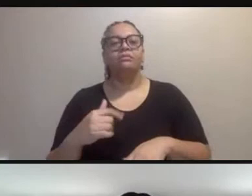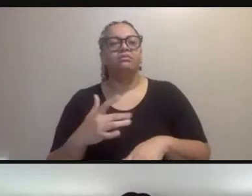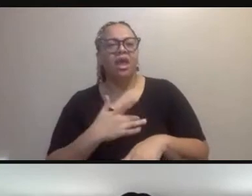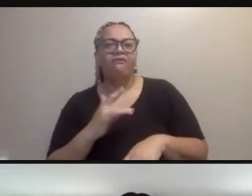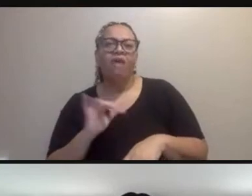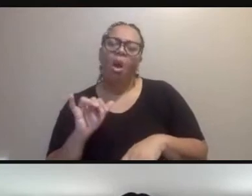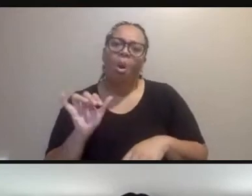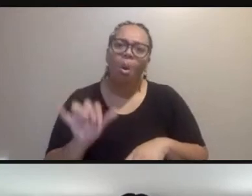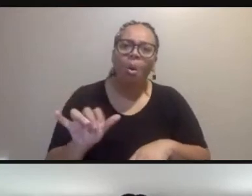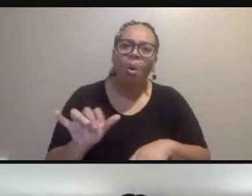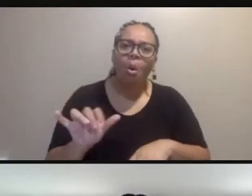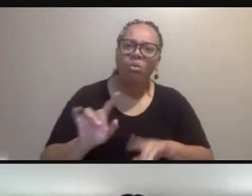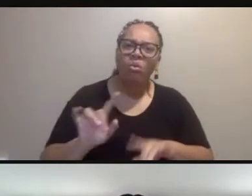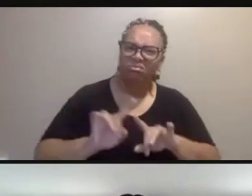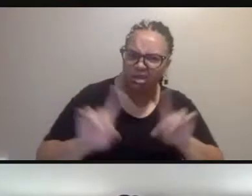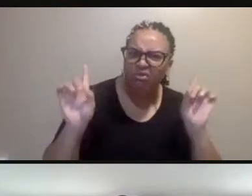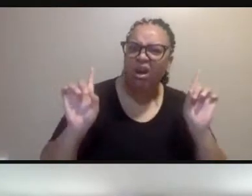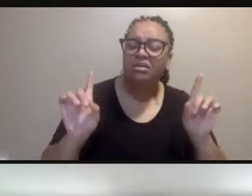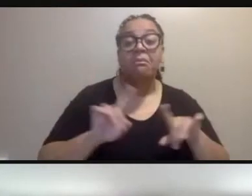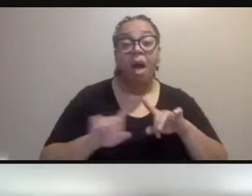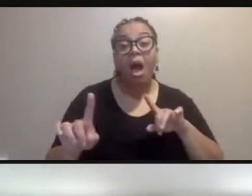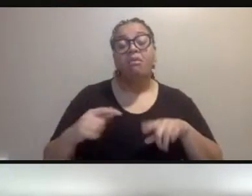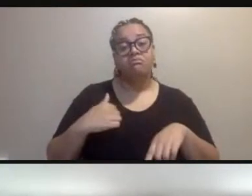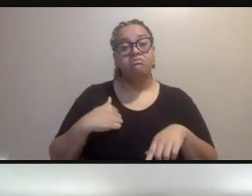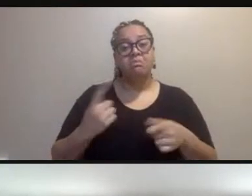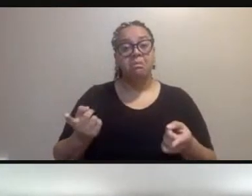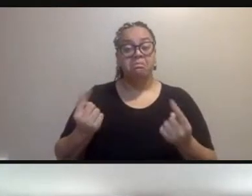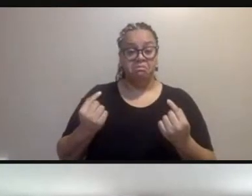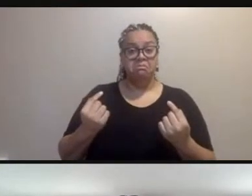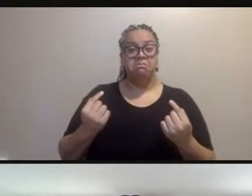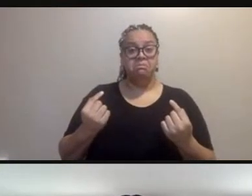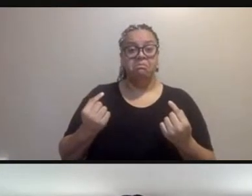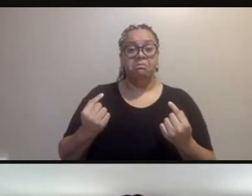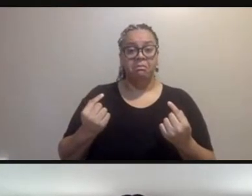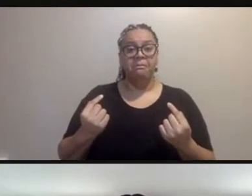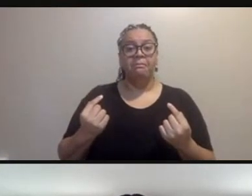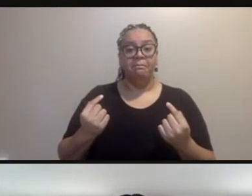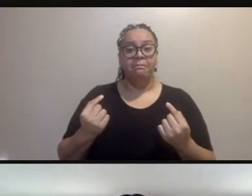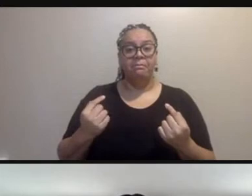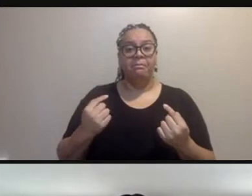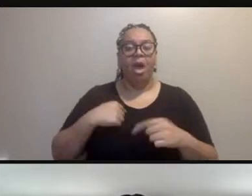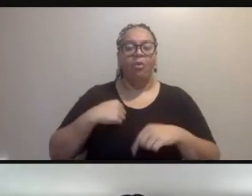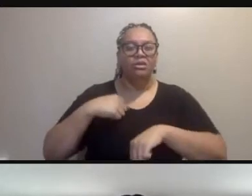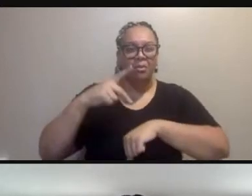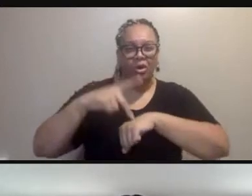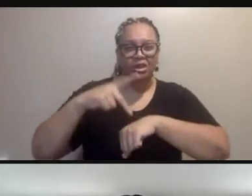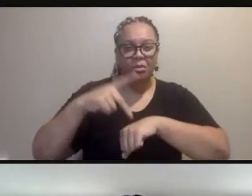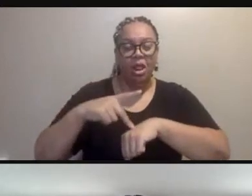THE RUSSIAN POPULATION ALSO AND